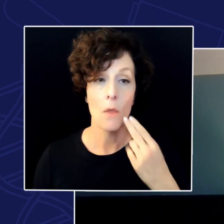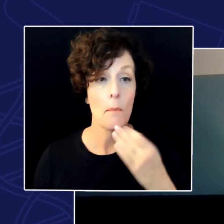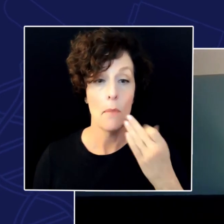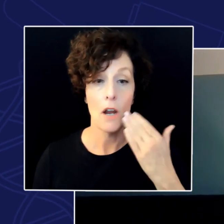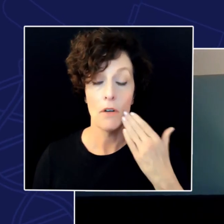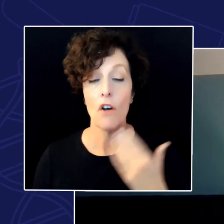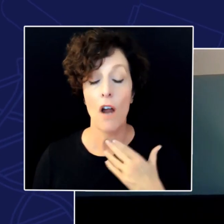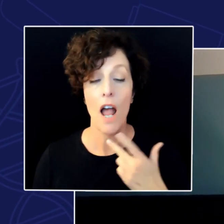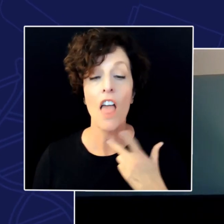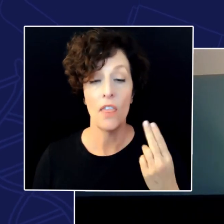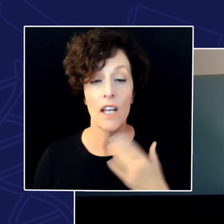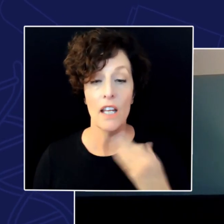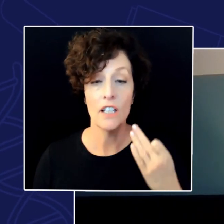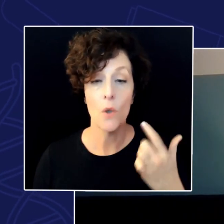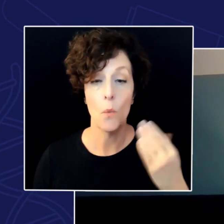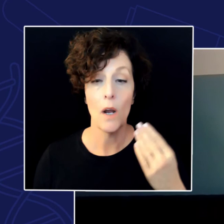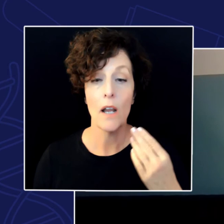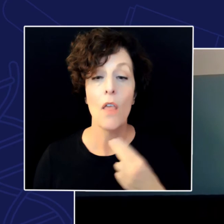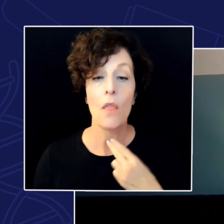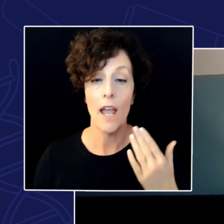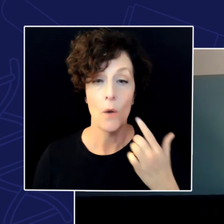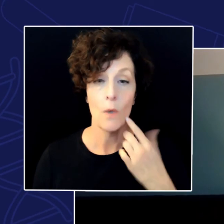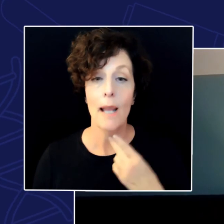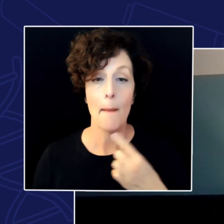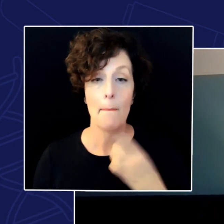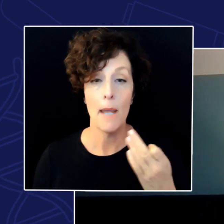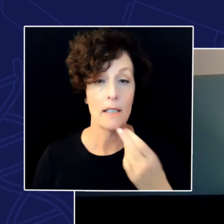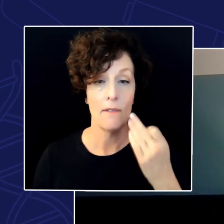I think it's one that we can pass very easily.